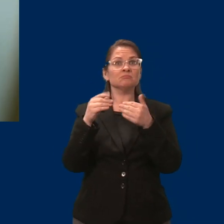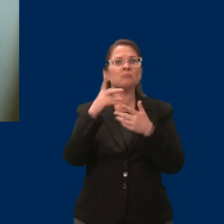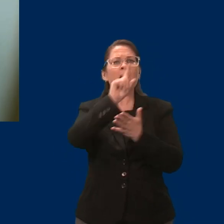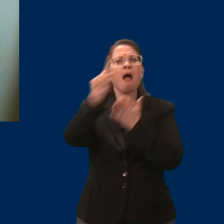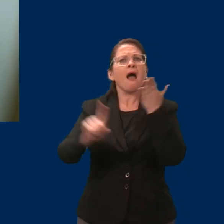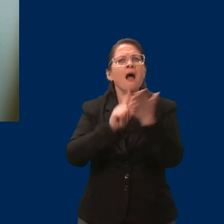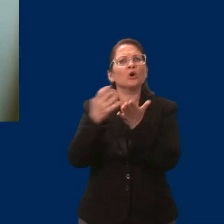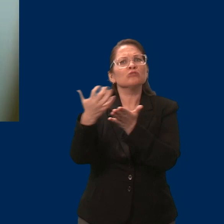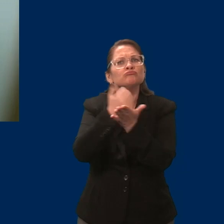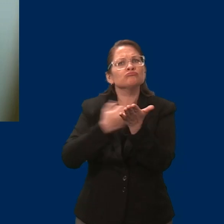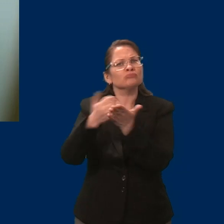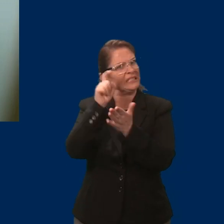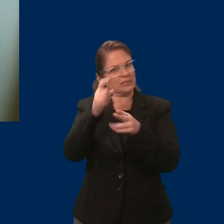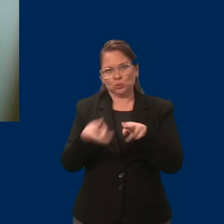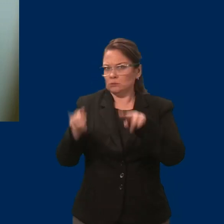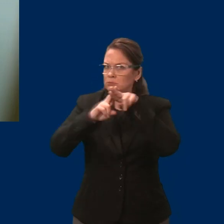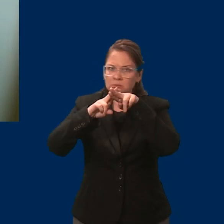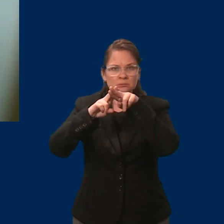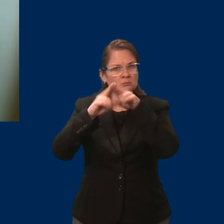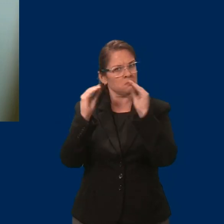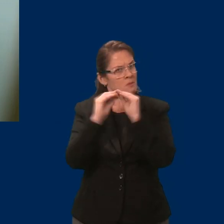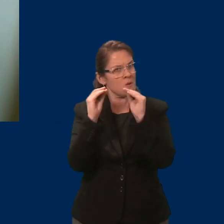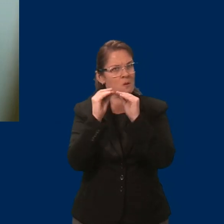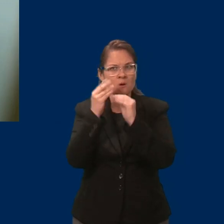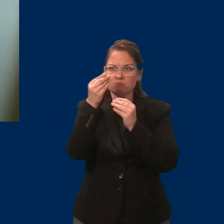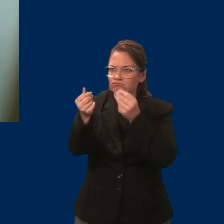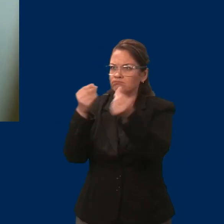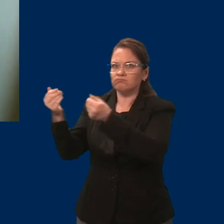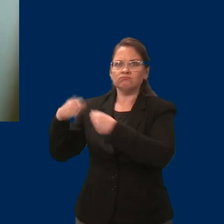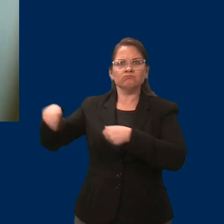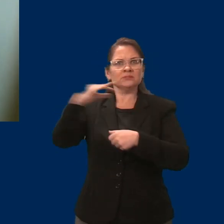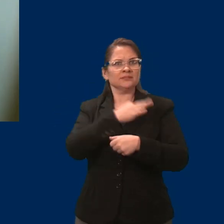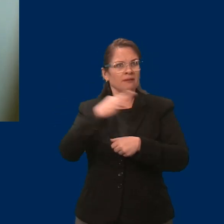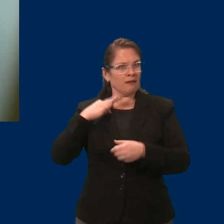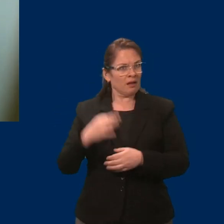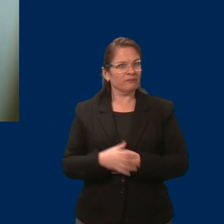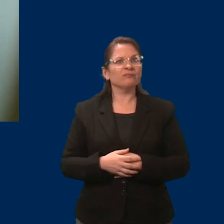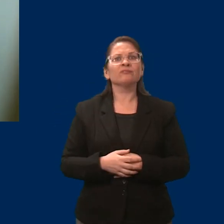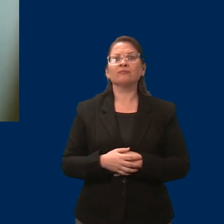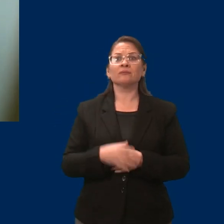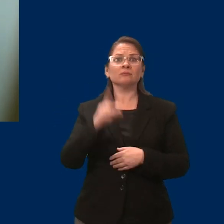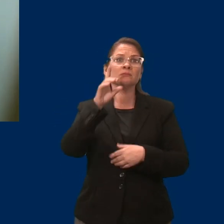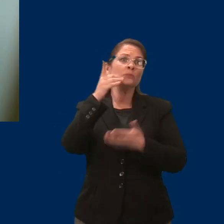care, personal care disability waiver, and rate service industries.